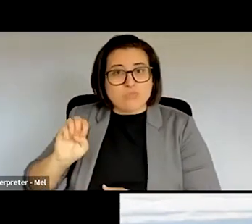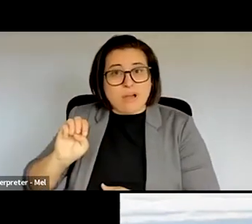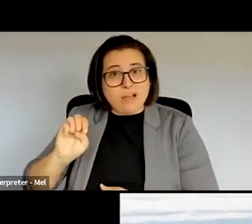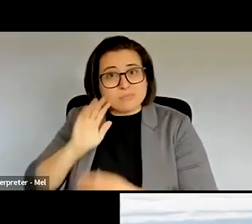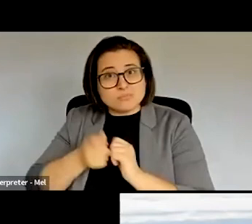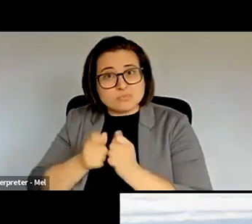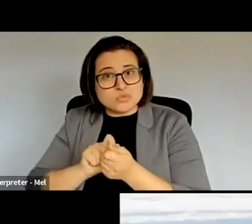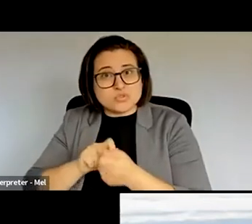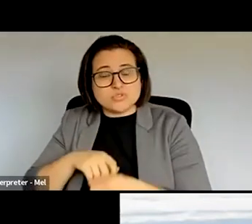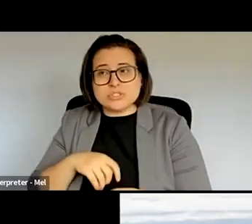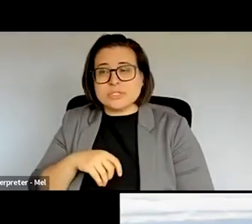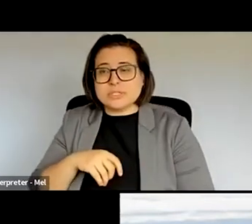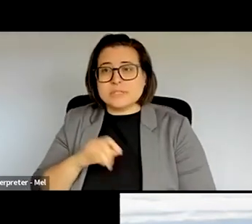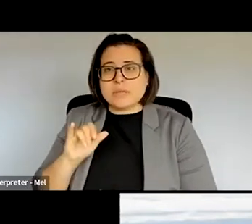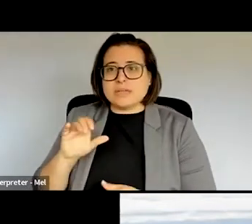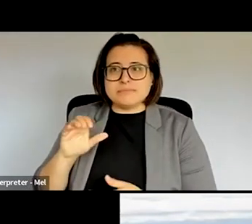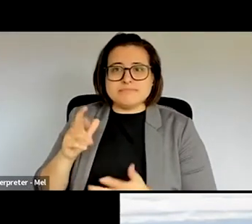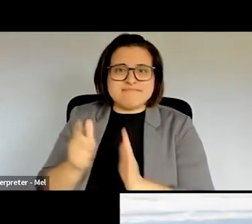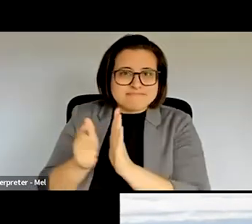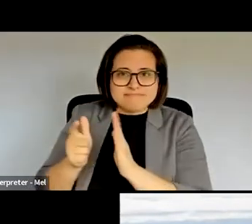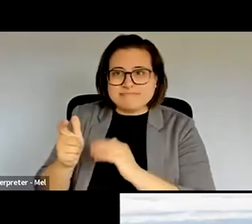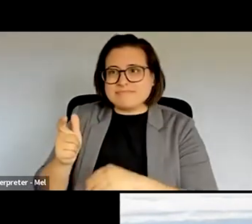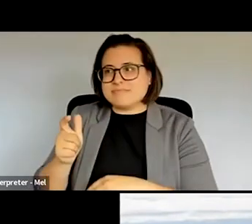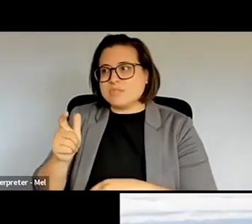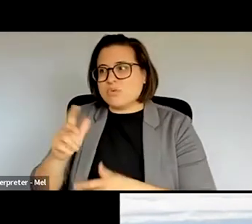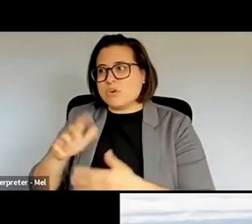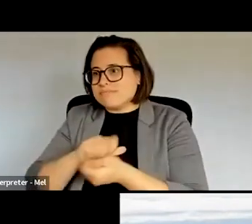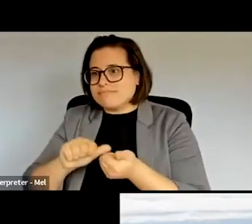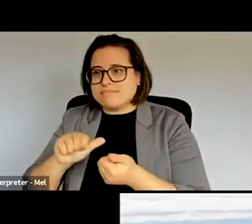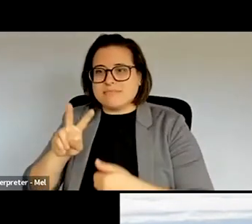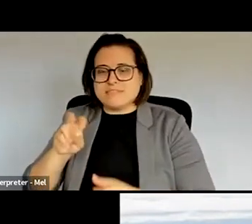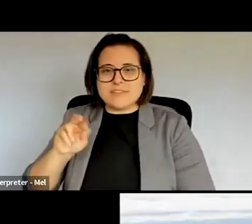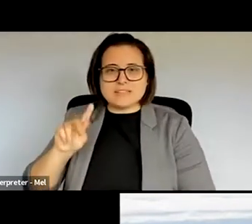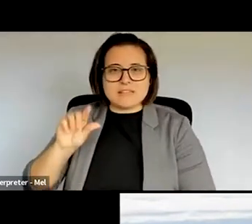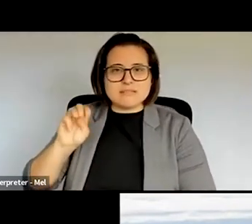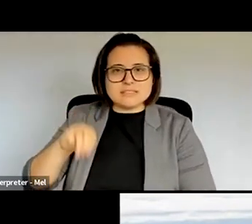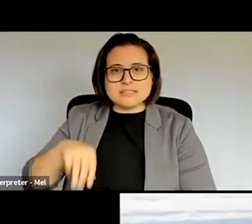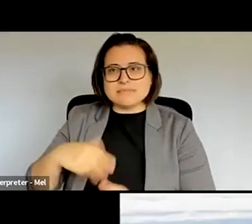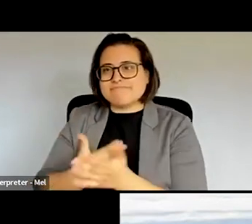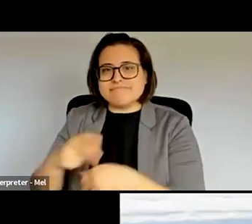or you know a criminal or vandalism or -- or the new version of search engine optimization